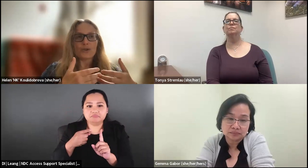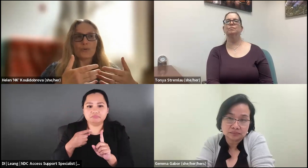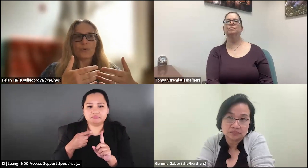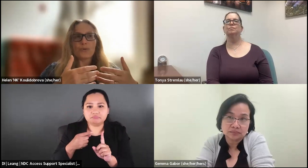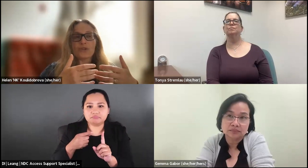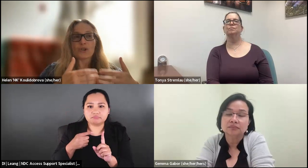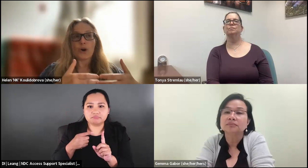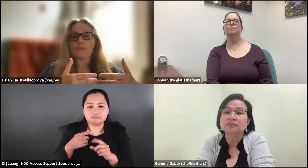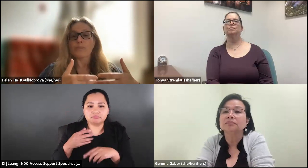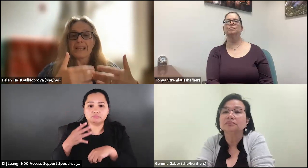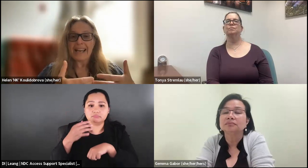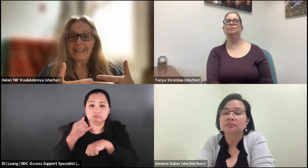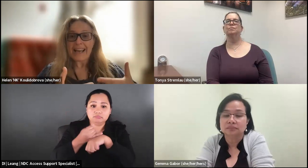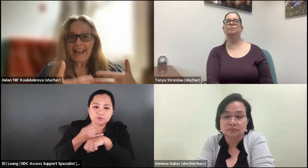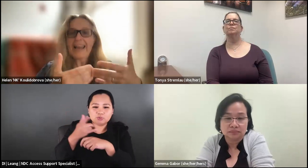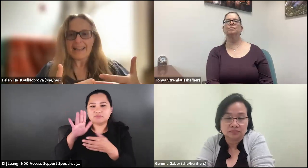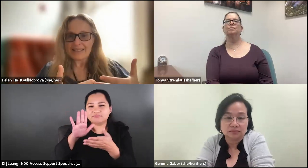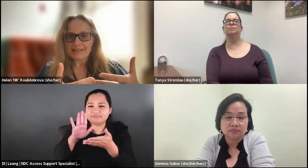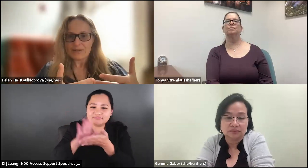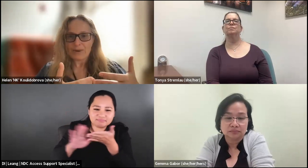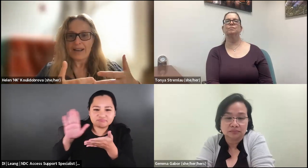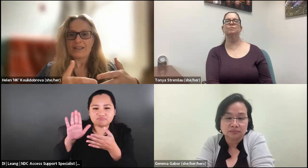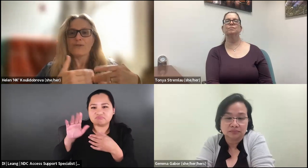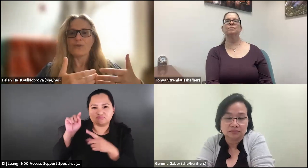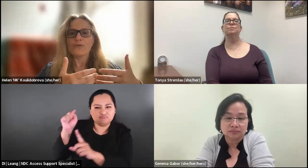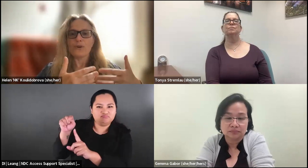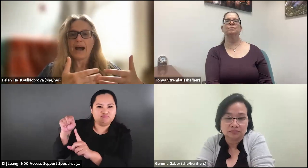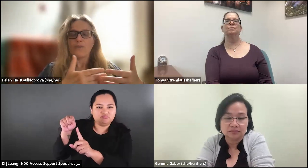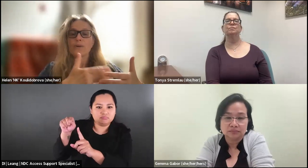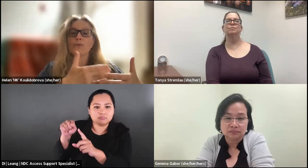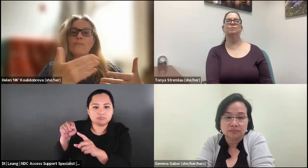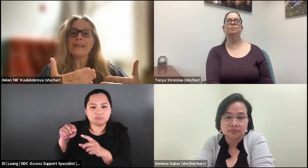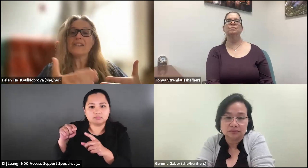to start planning ahead for how it would meet